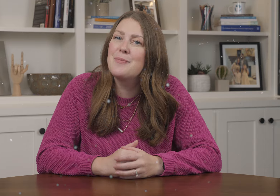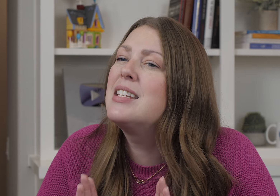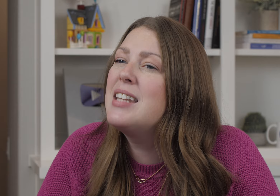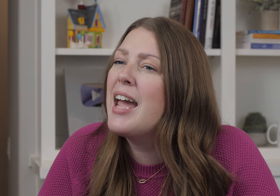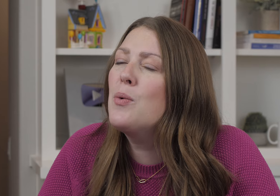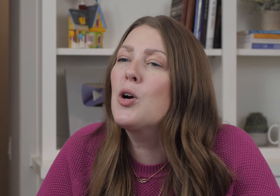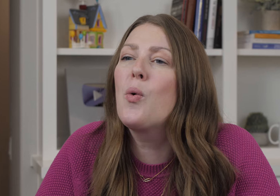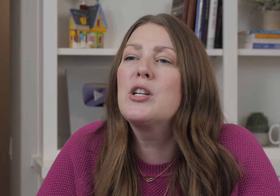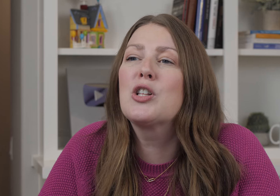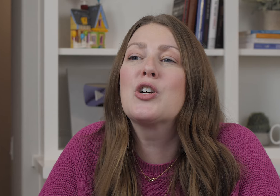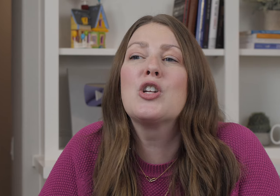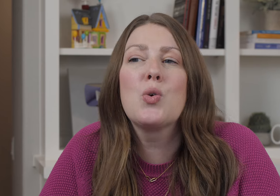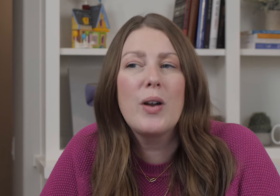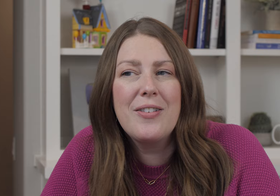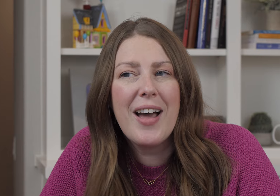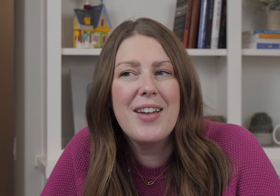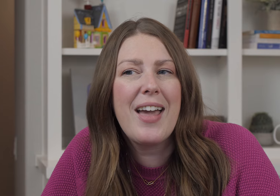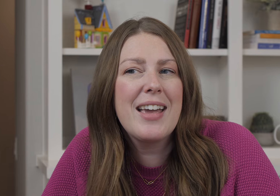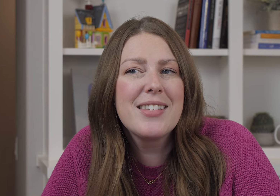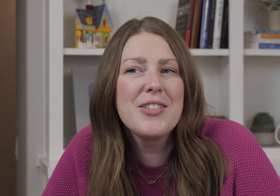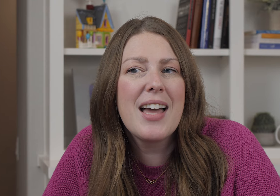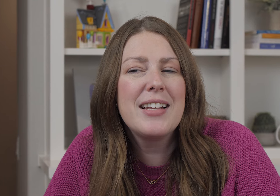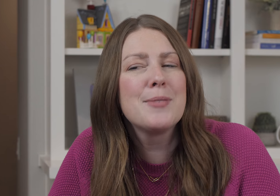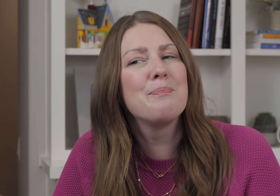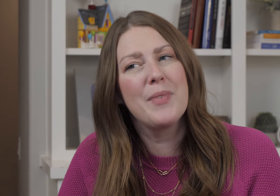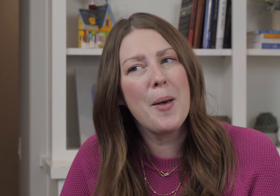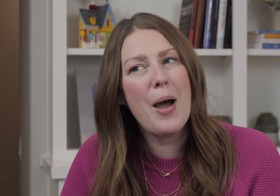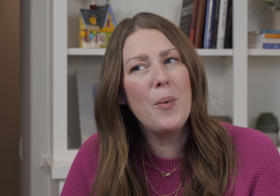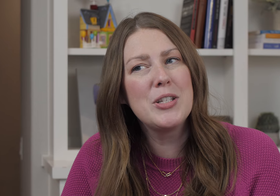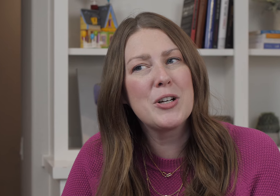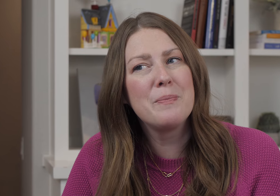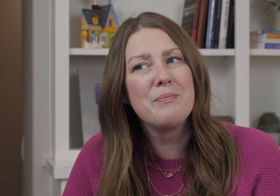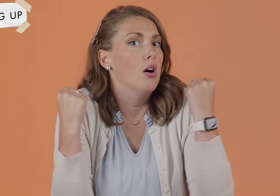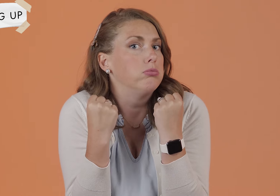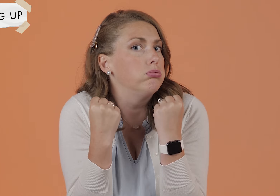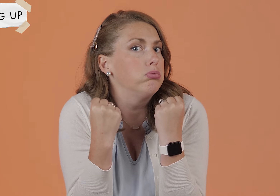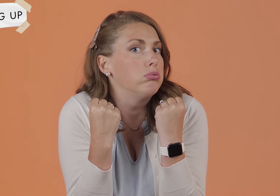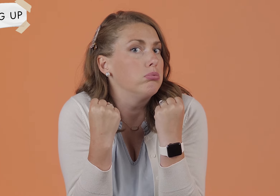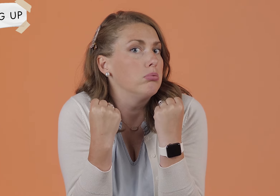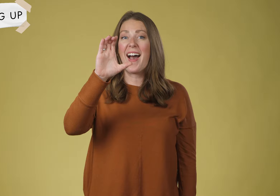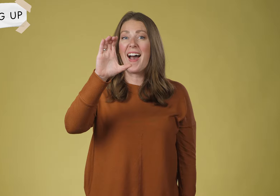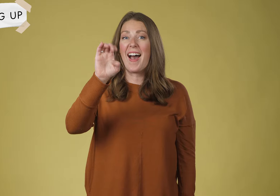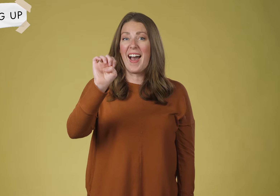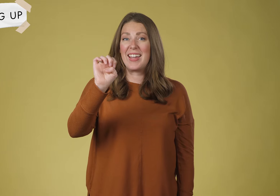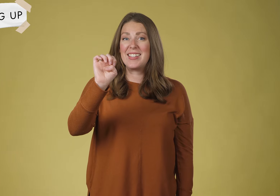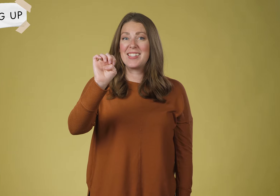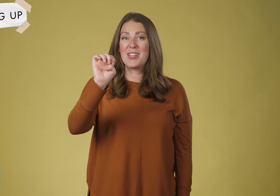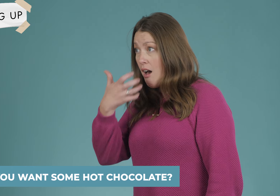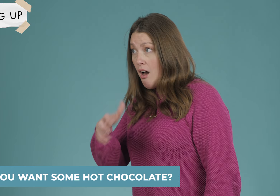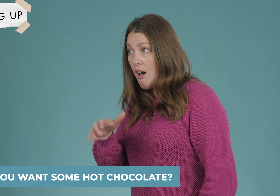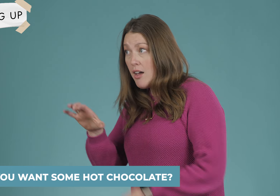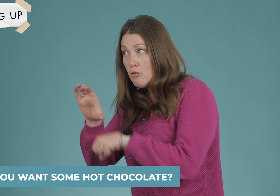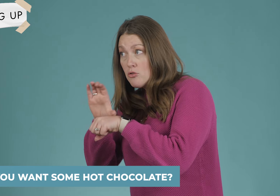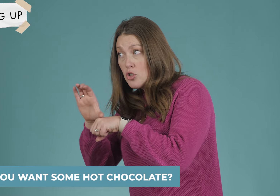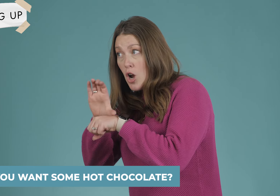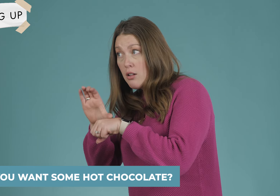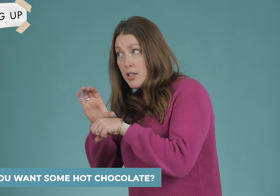Today we're going to learn 25 ASL signs about winter, from snow and ice to hot chocolate and holidays.